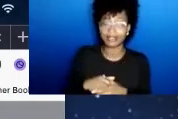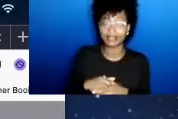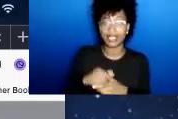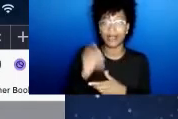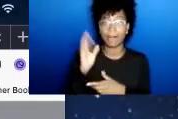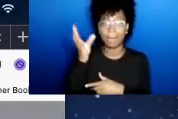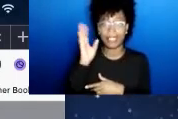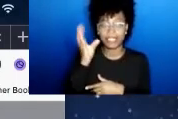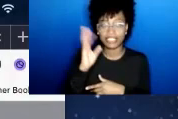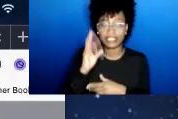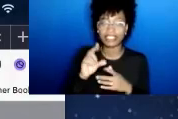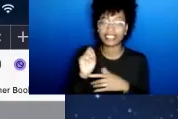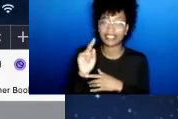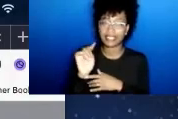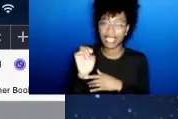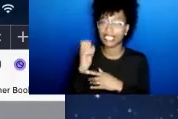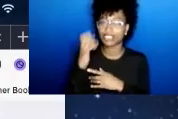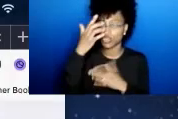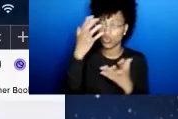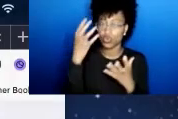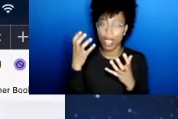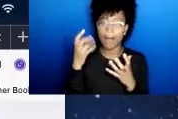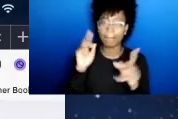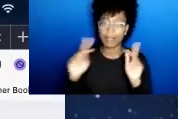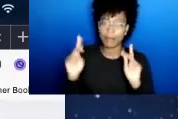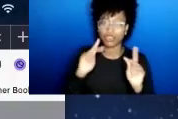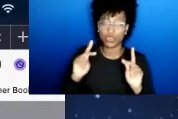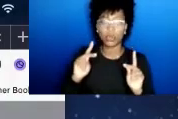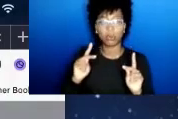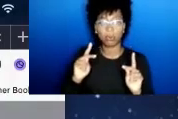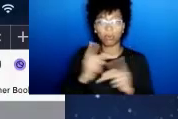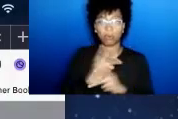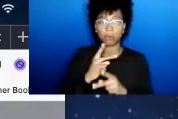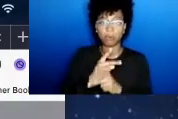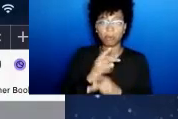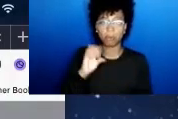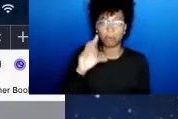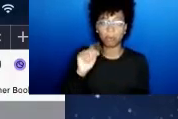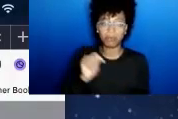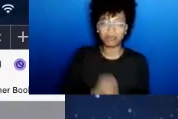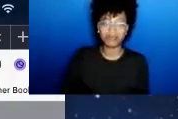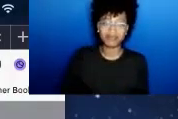06:39:17 You're abstract is going to be preloaded, so you don't have to worry about that. It